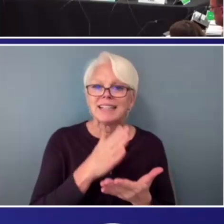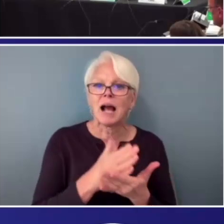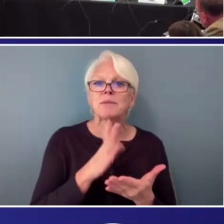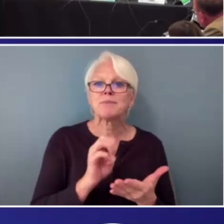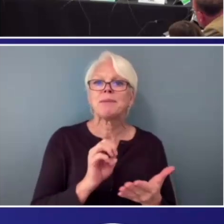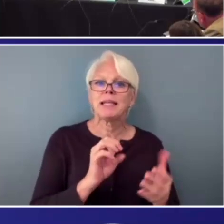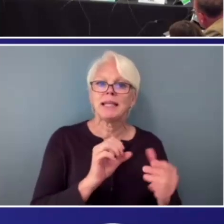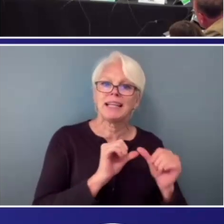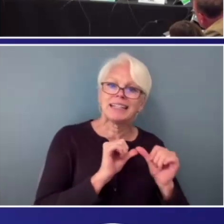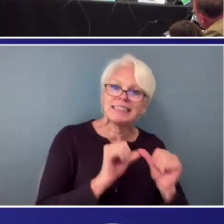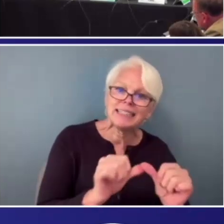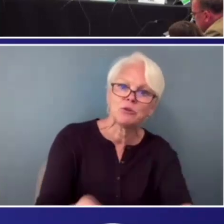Yeah, the forbearance.